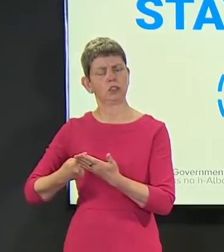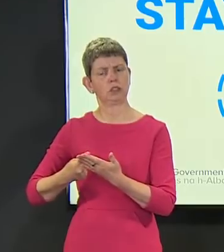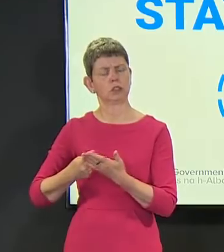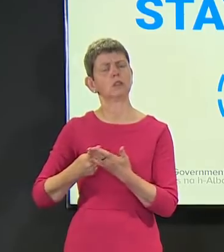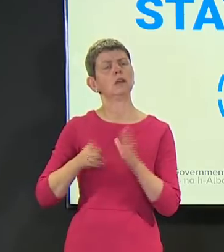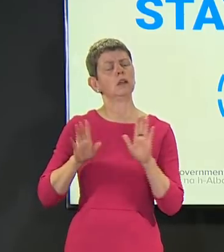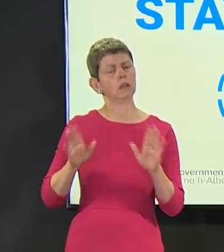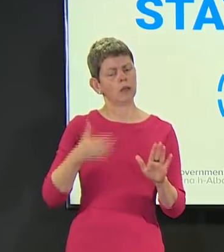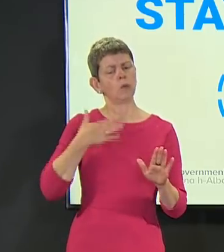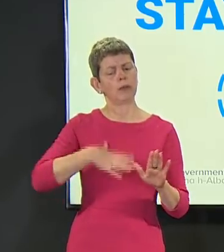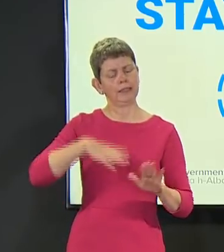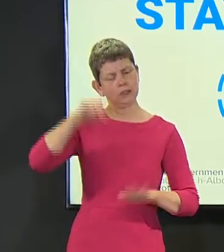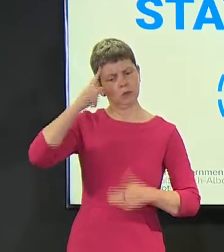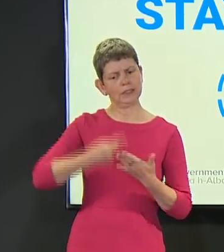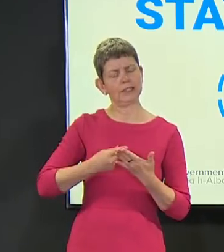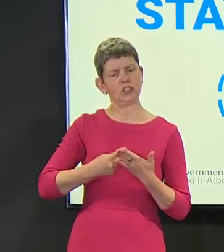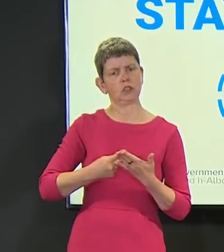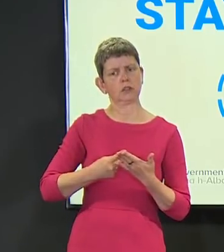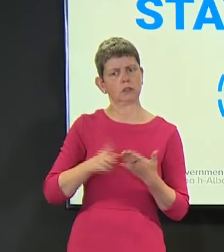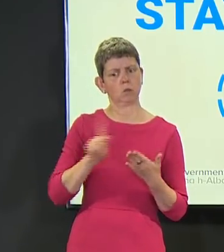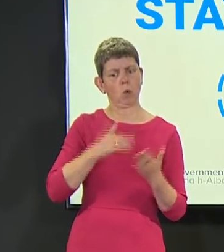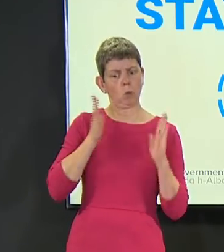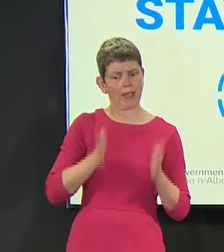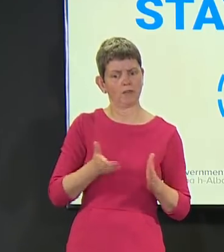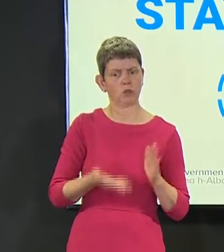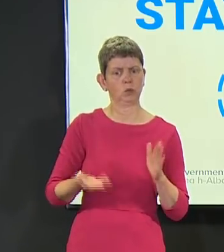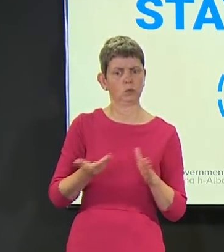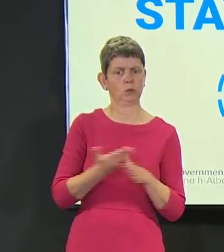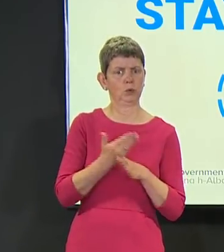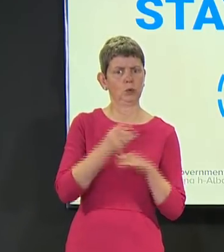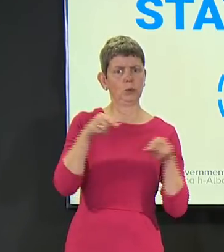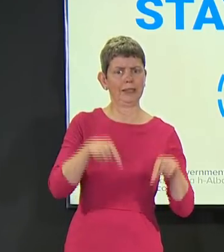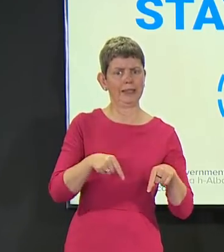deal with that but let's not cross if you pardon the pun when we're talking about traffic travel